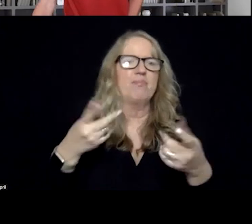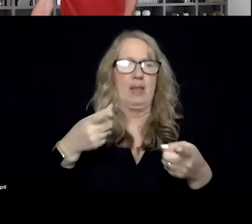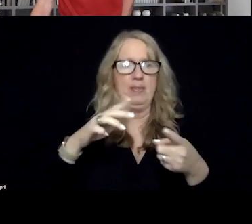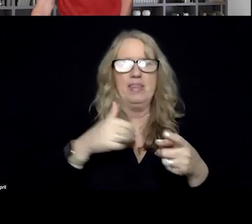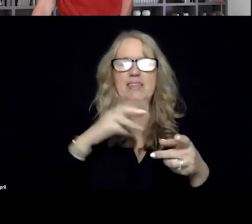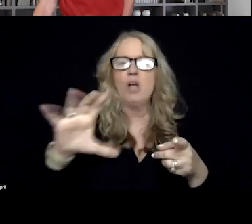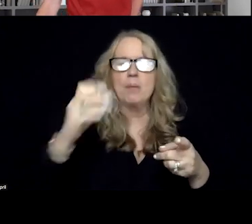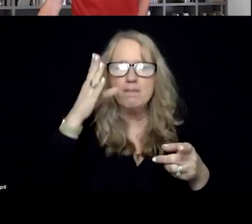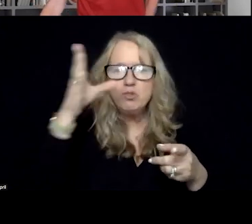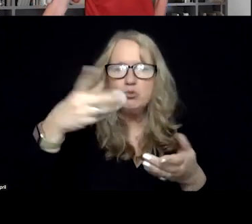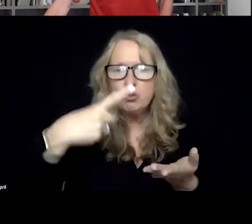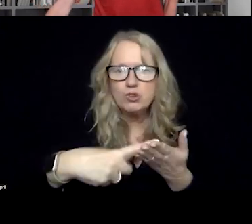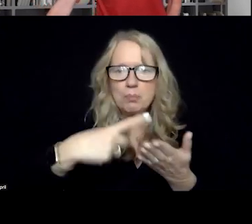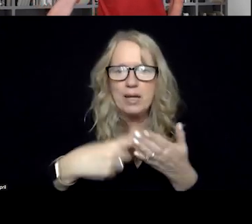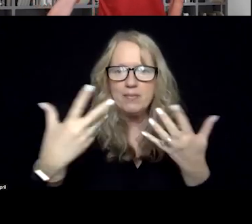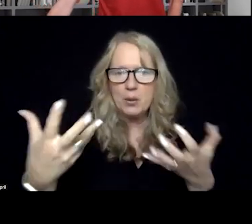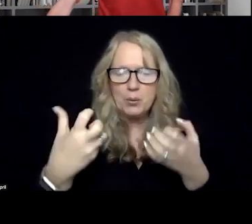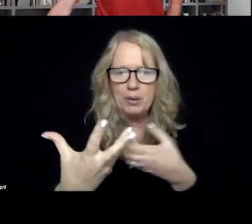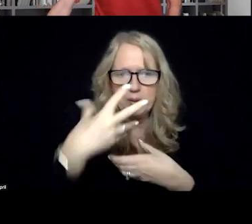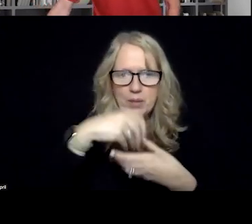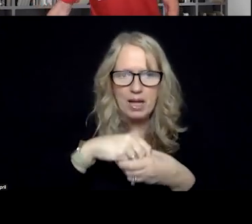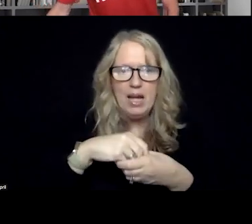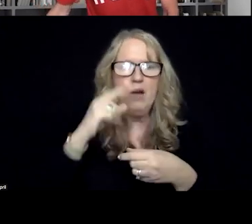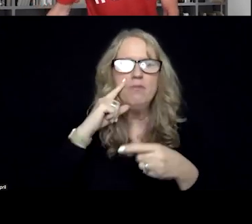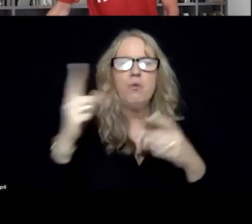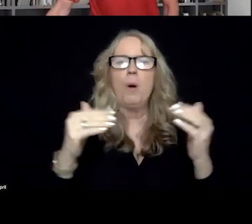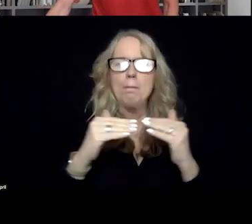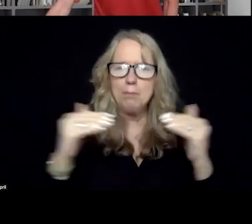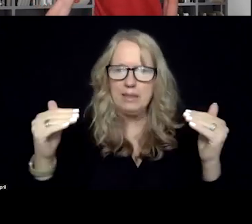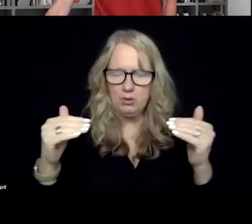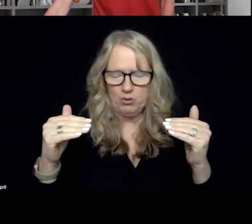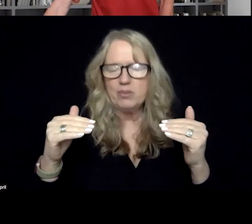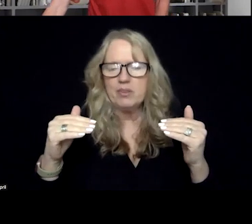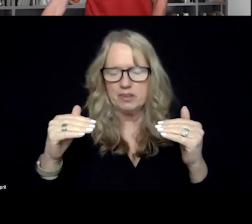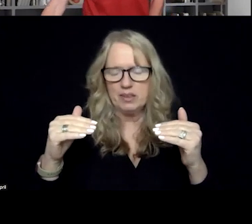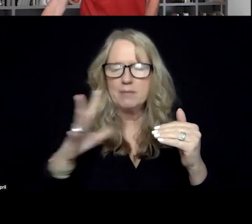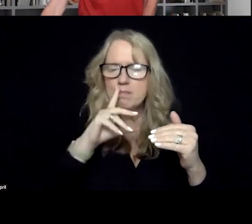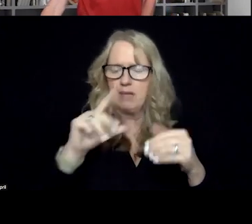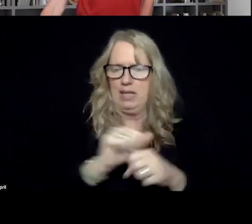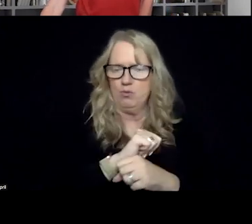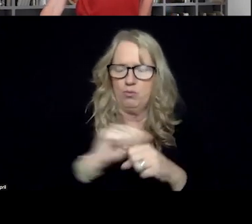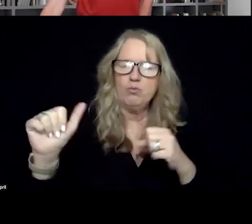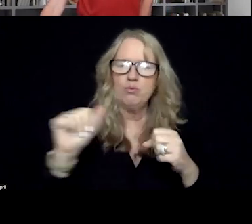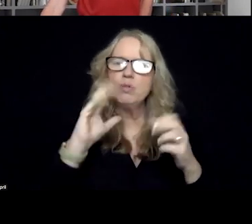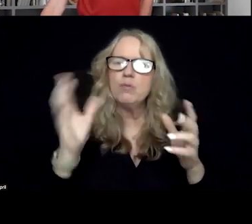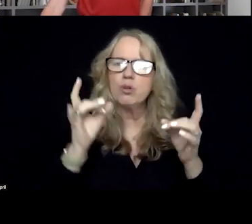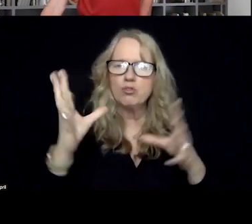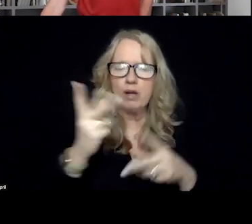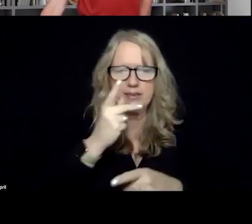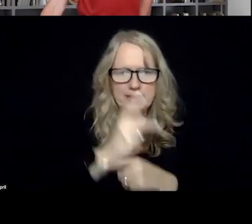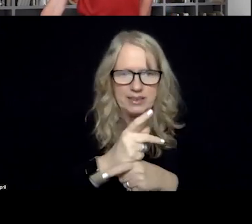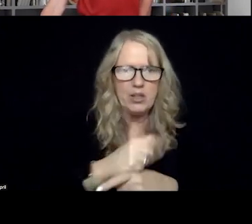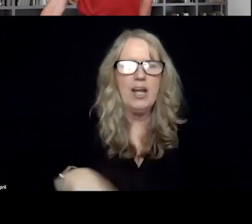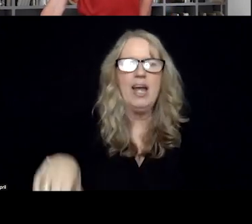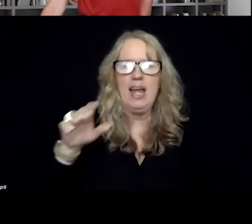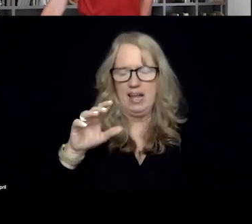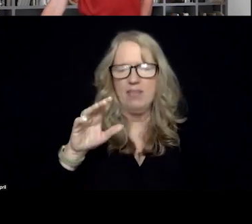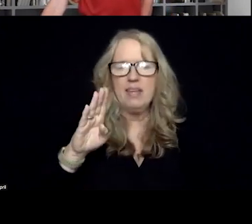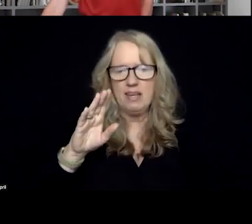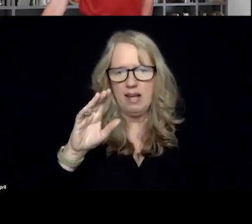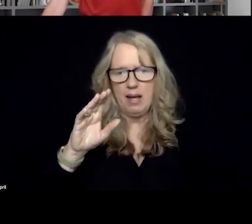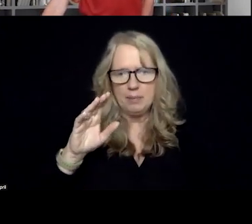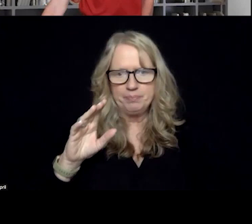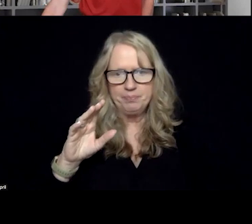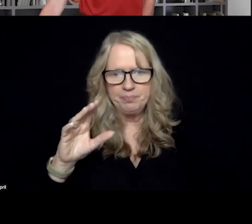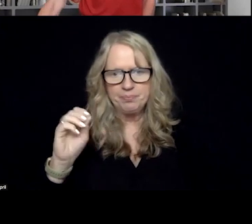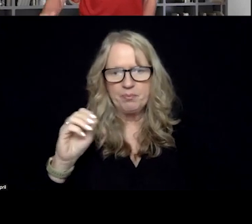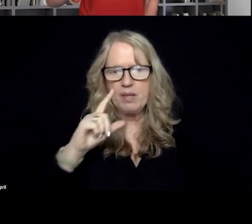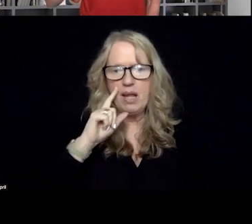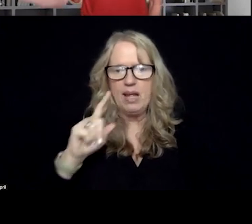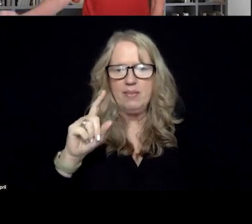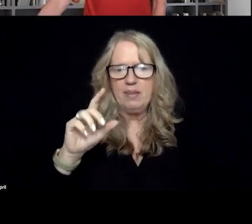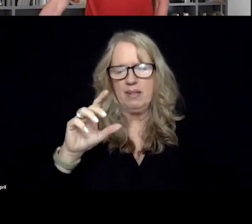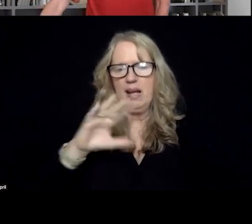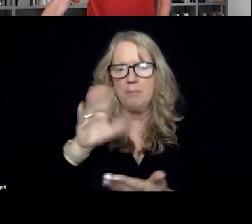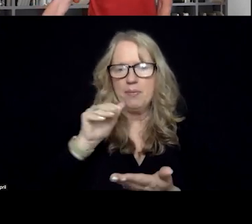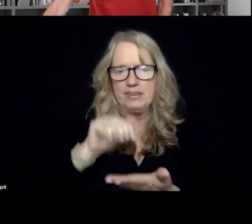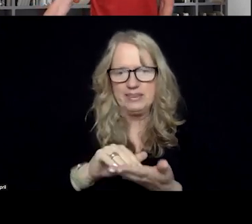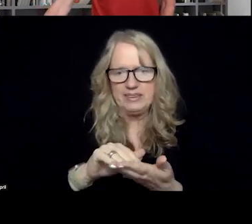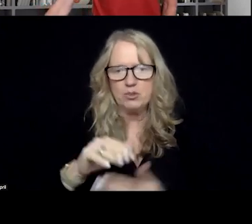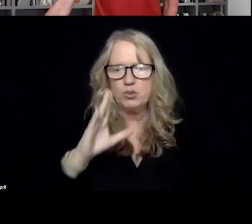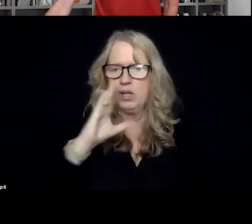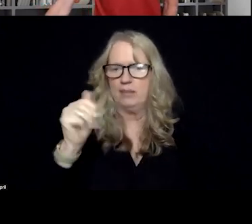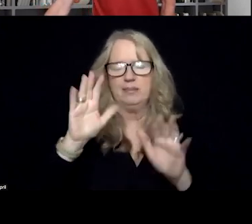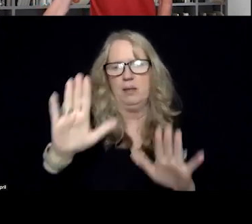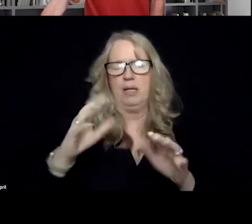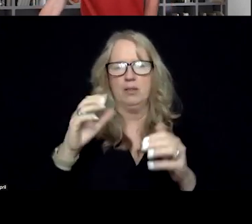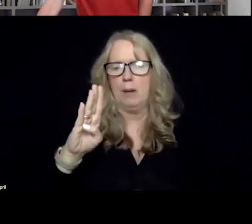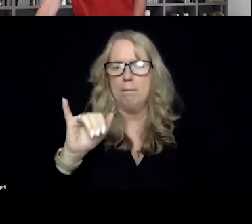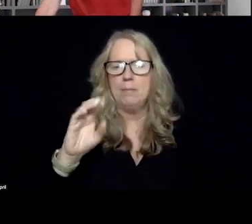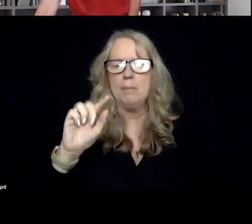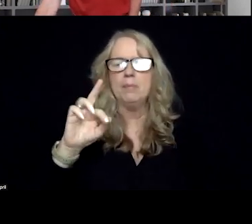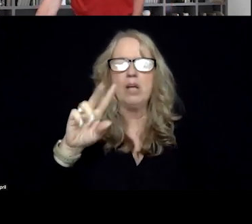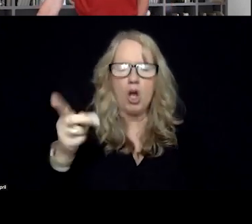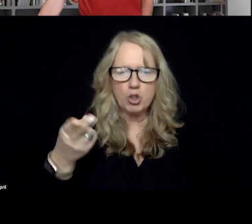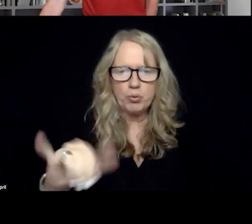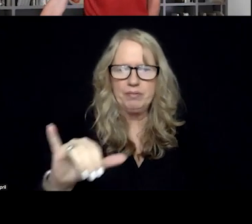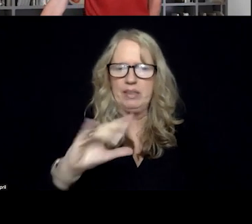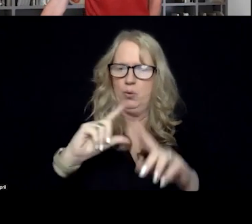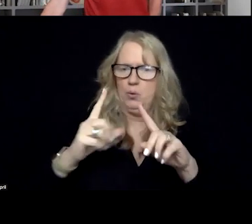DEBATE WE WANT TO PUSH INTO IS THE ROLE OF PEERS THE BAZELON HAD SOMETHING ON THAT. WE WILL DROP